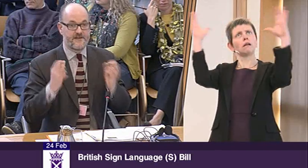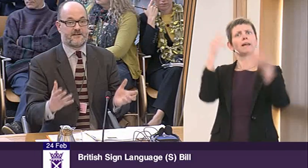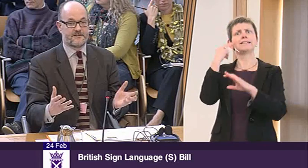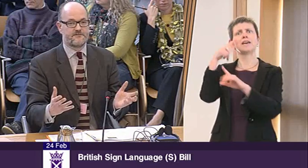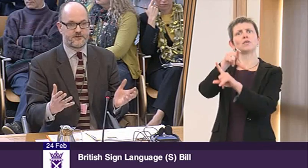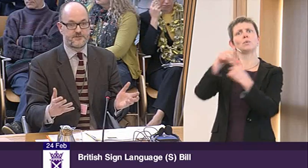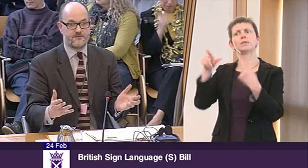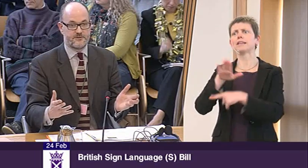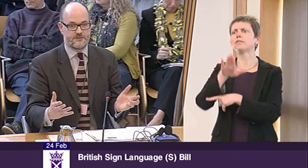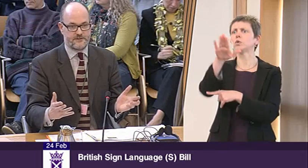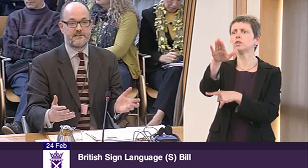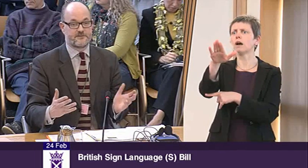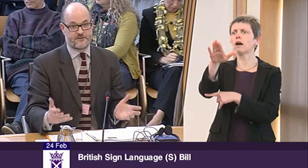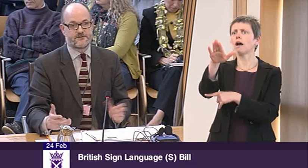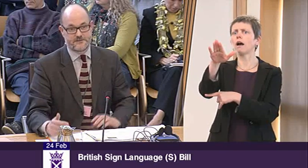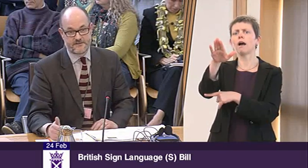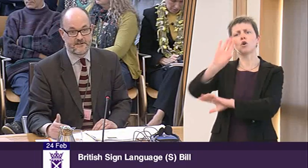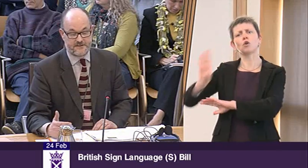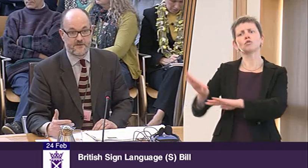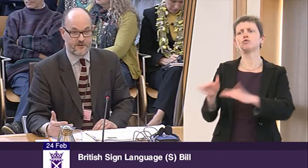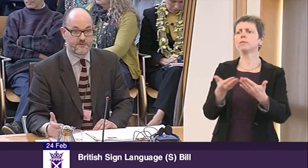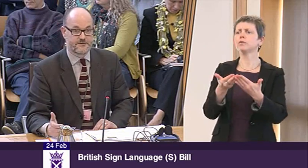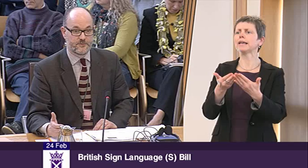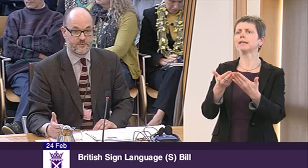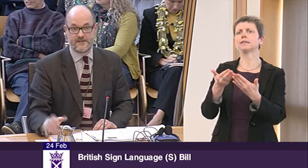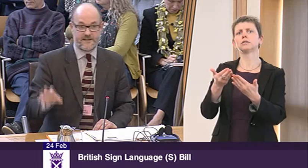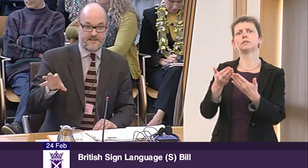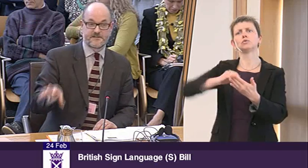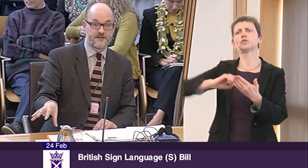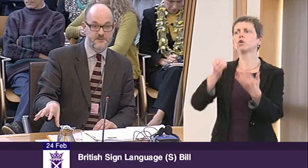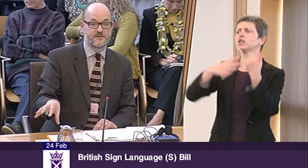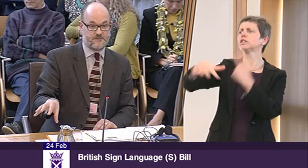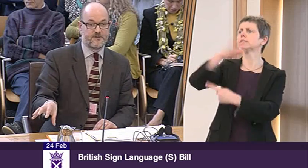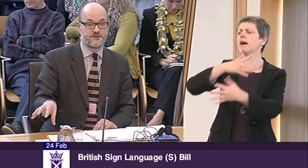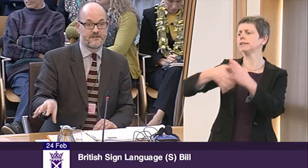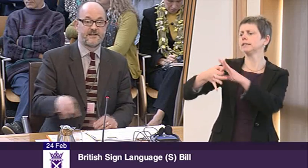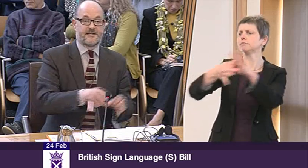that kind of contribution to Scottish society across the board. It starts with the promotion,